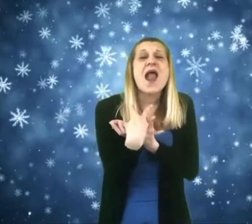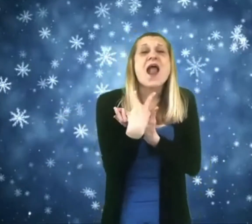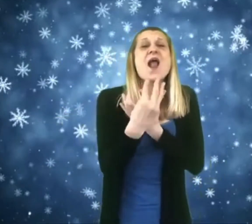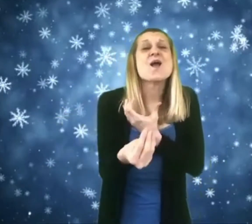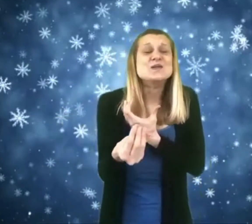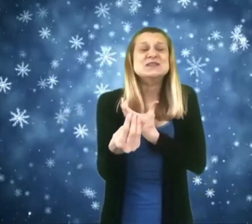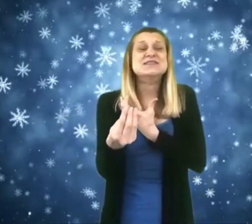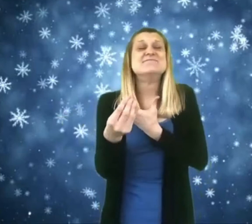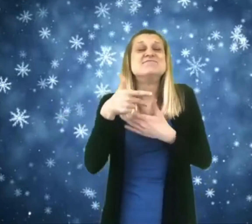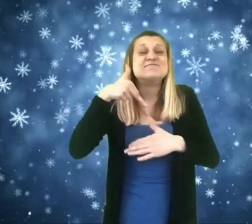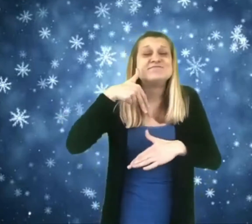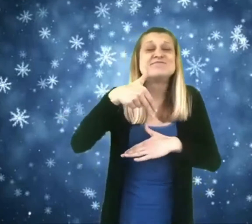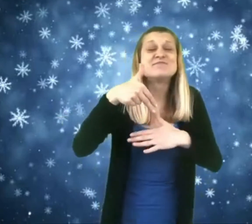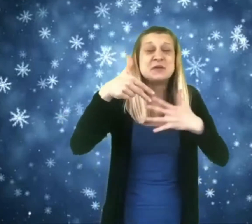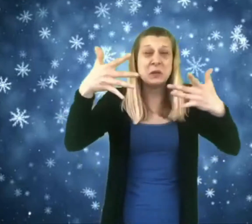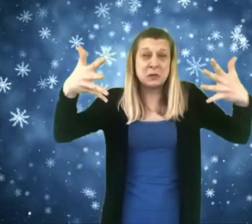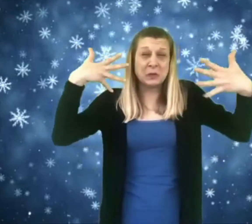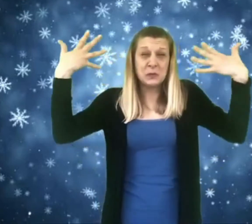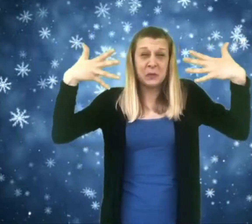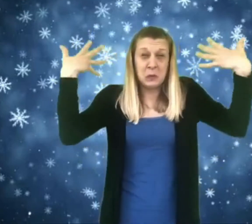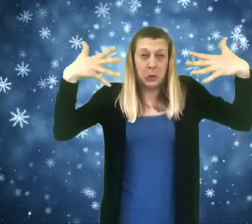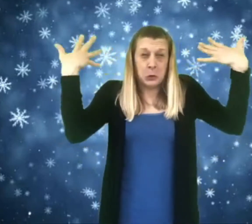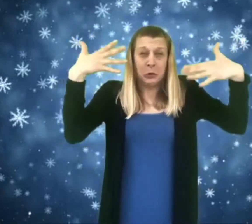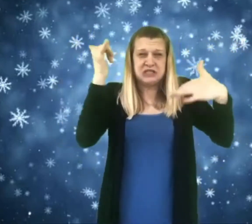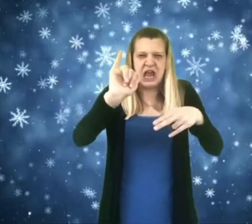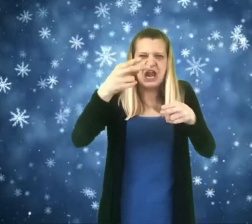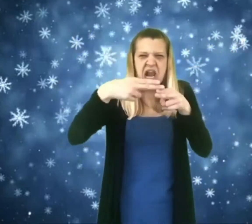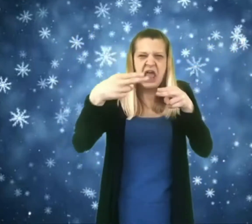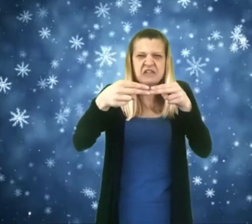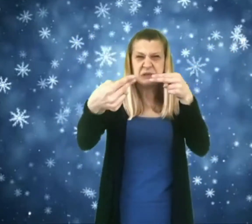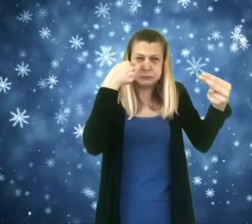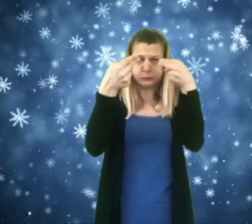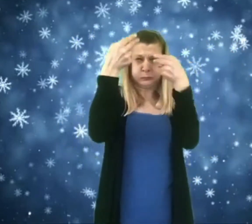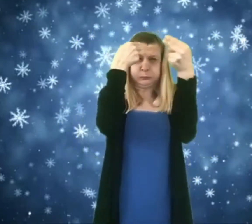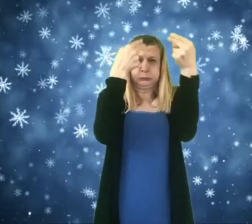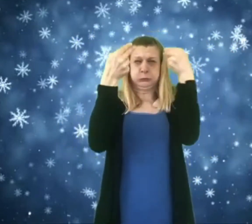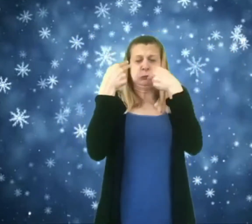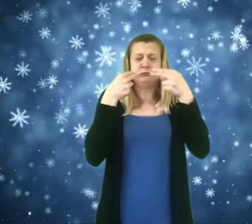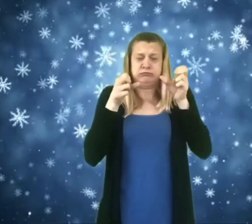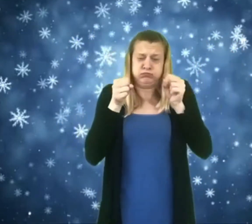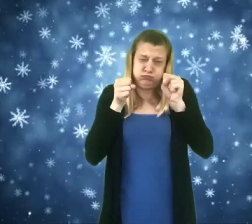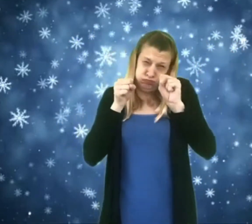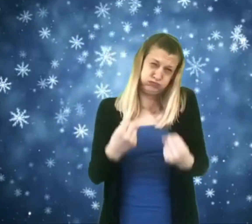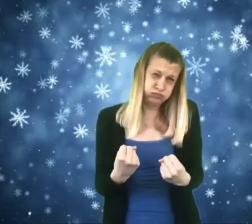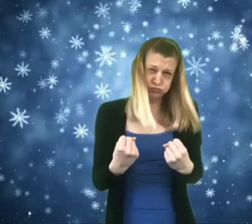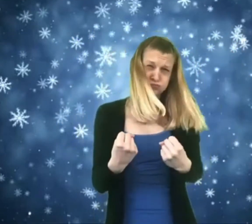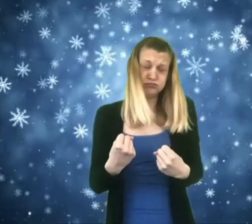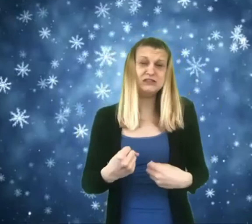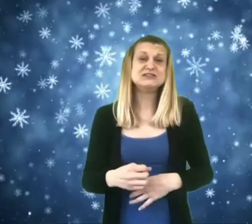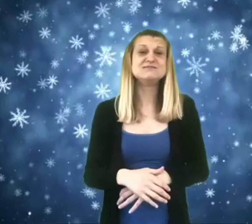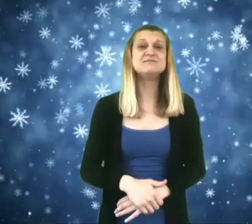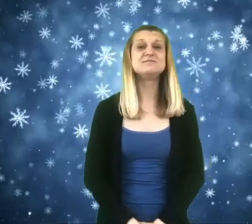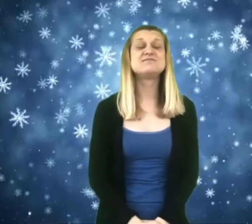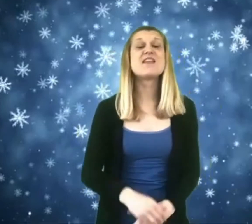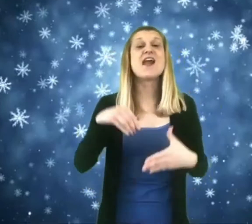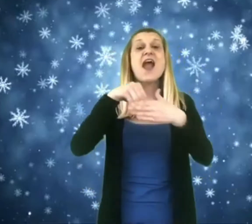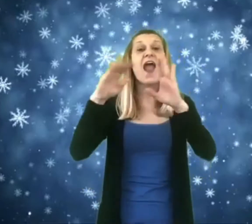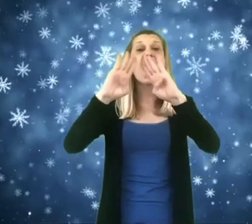each time he stepped outside the door, the wind was like a knife on his cheek.